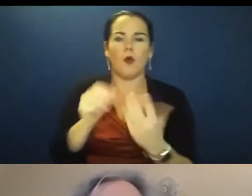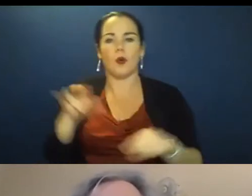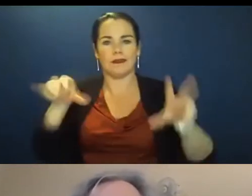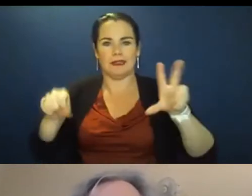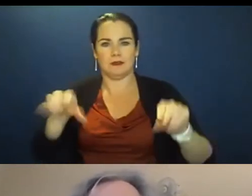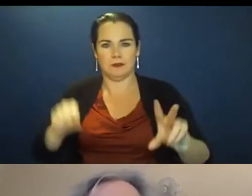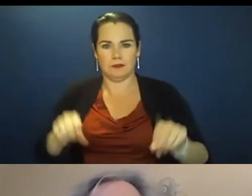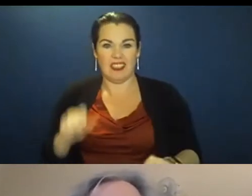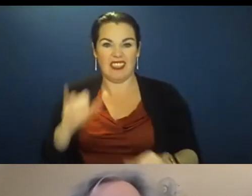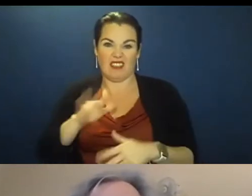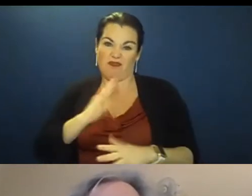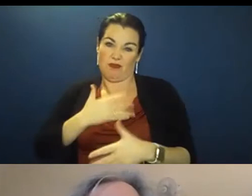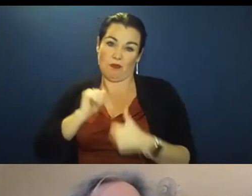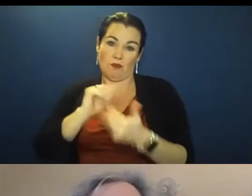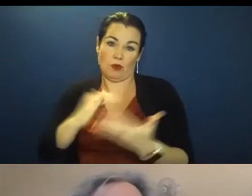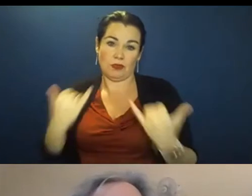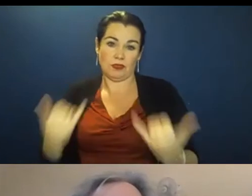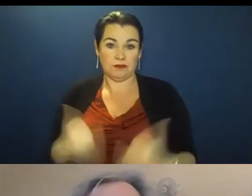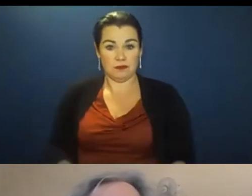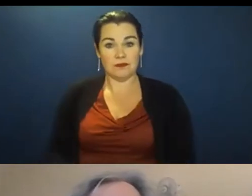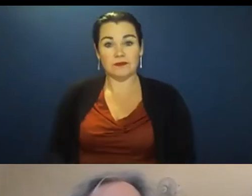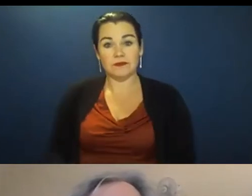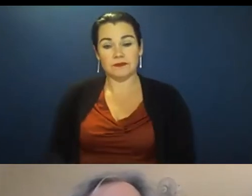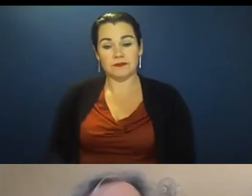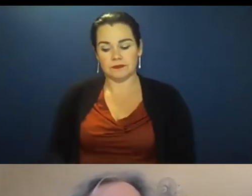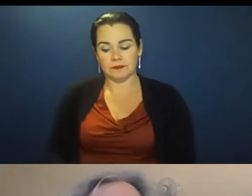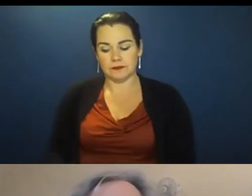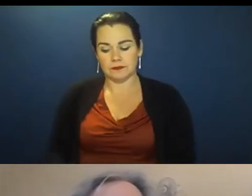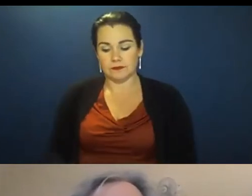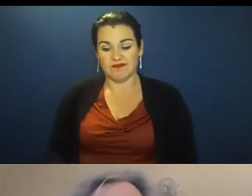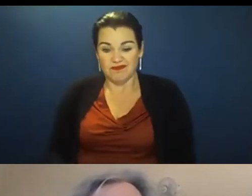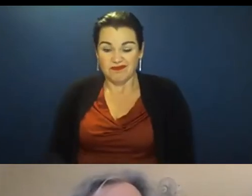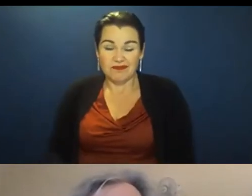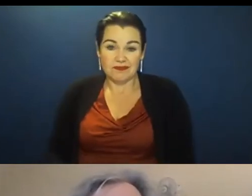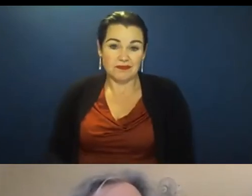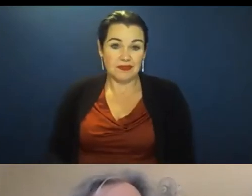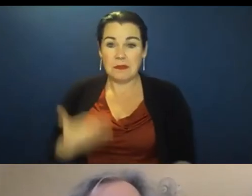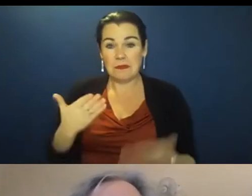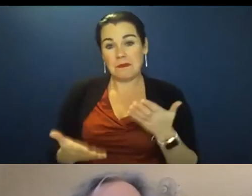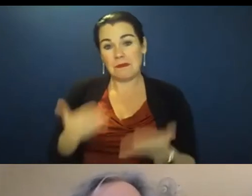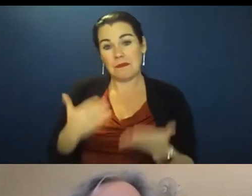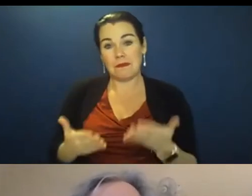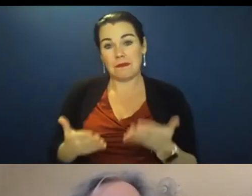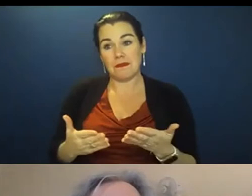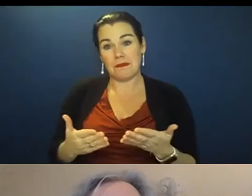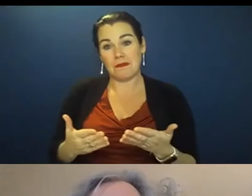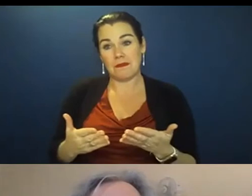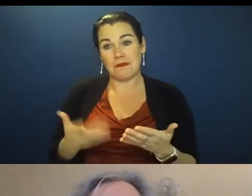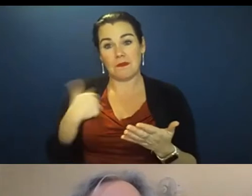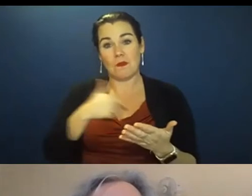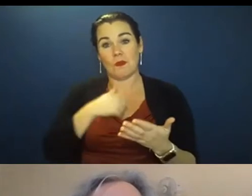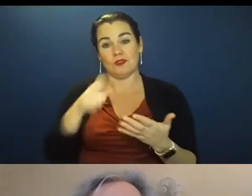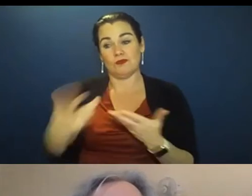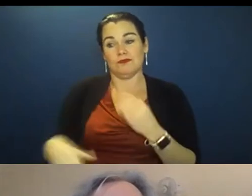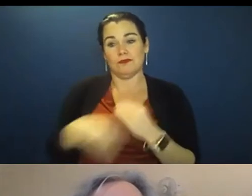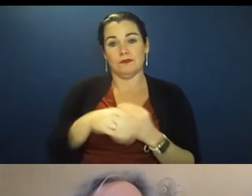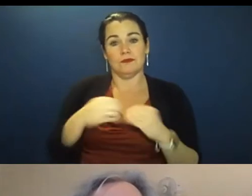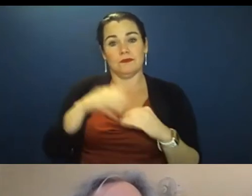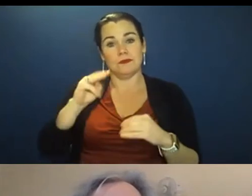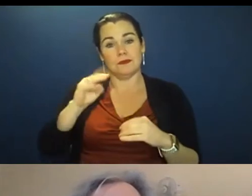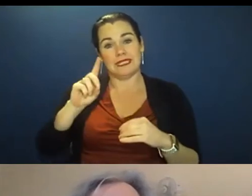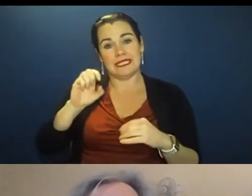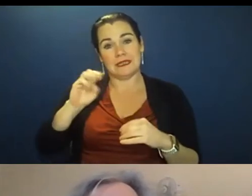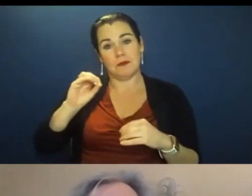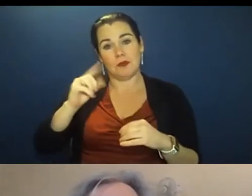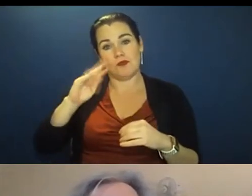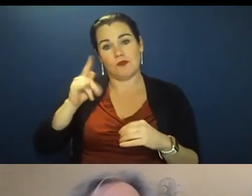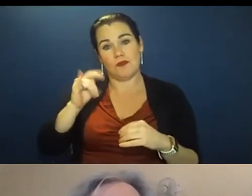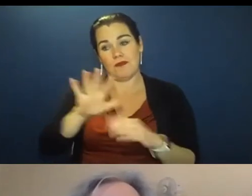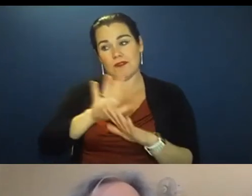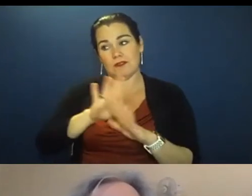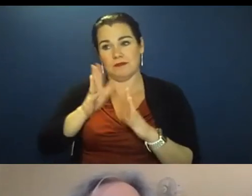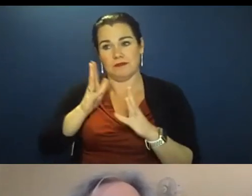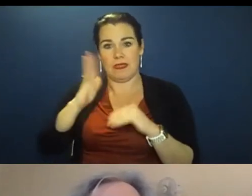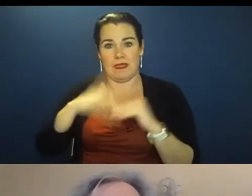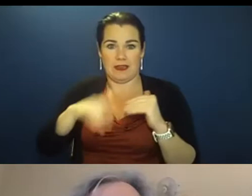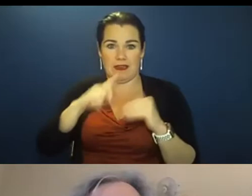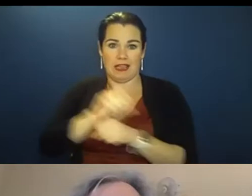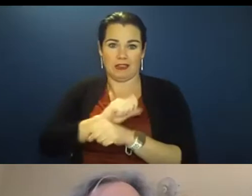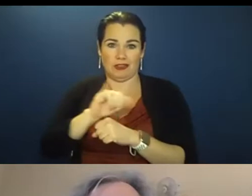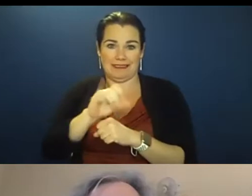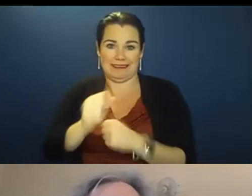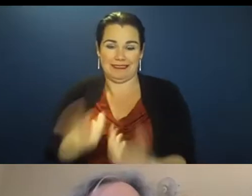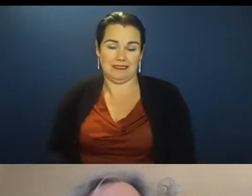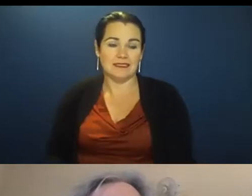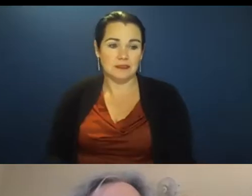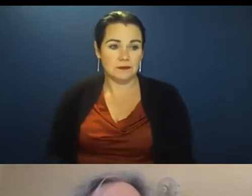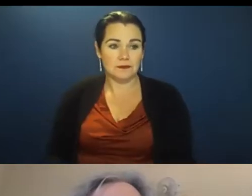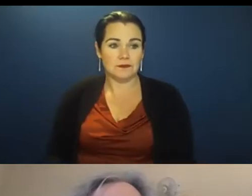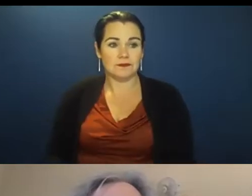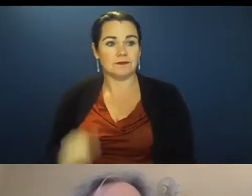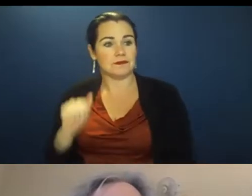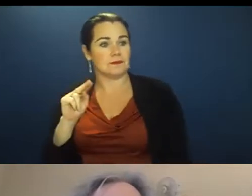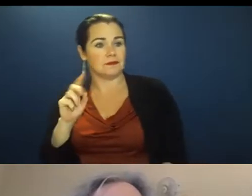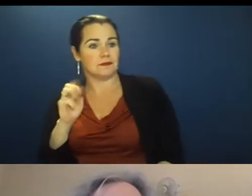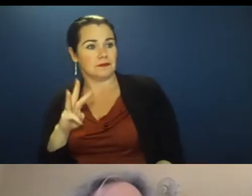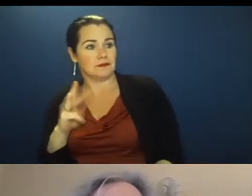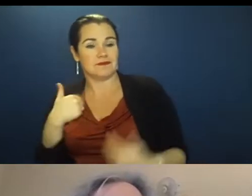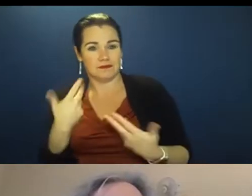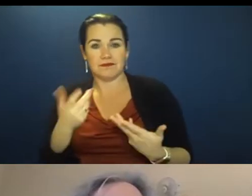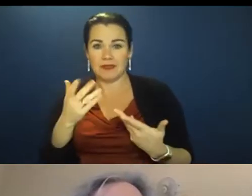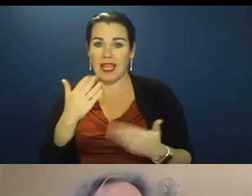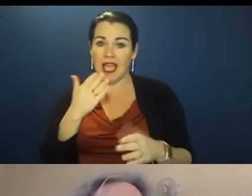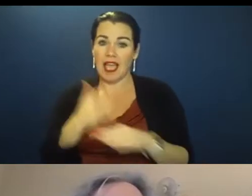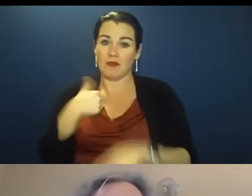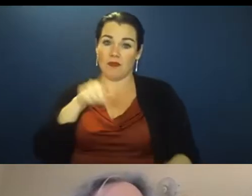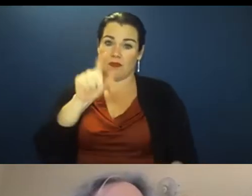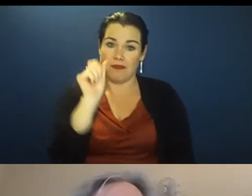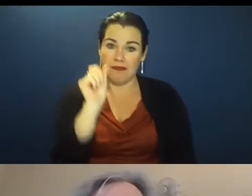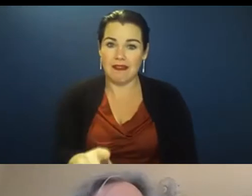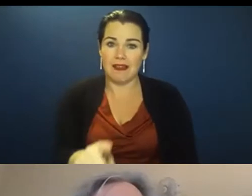And once it's asked, get it into the actual publications, as well, is another step. All right.